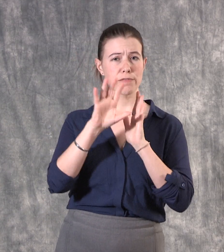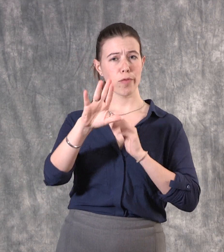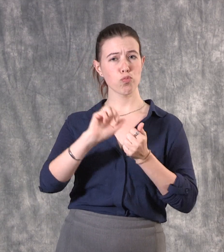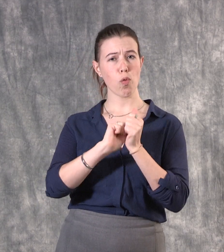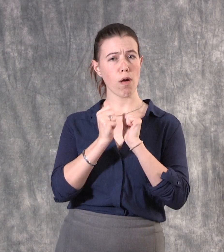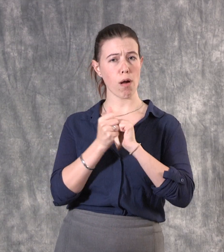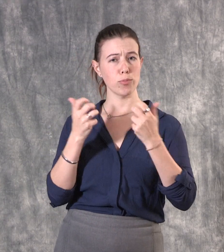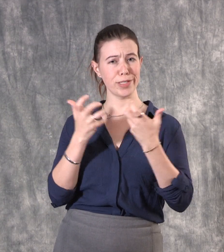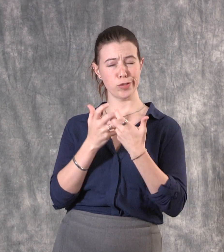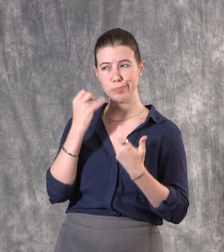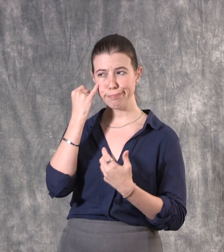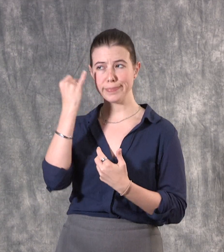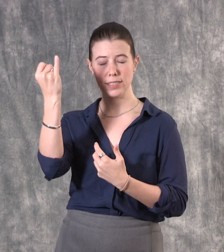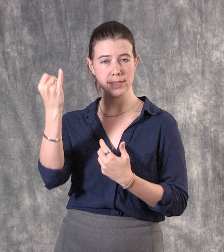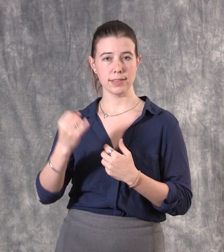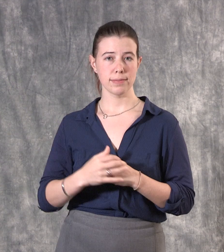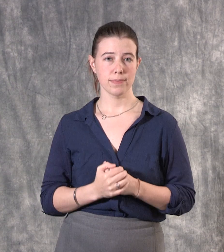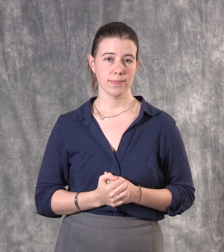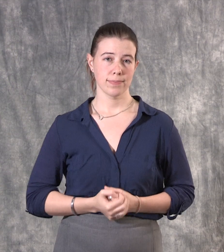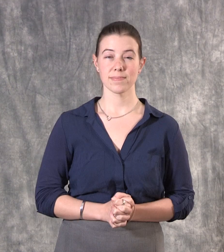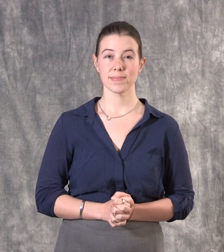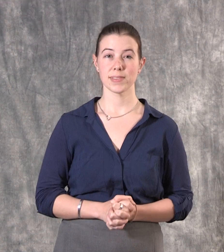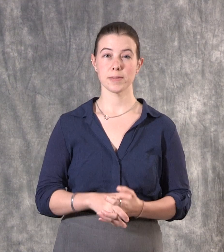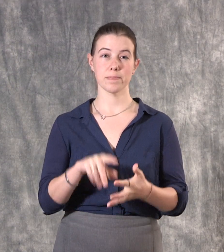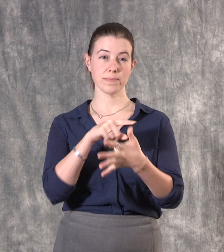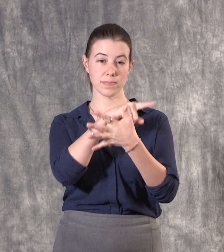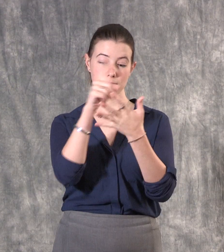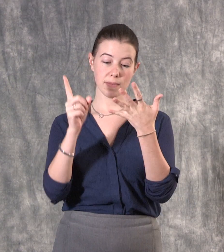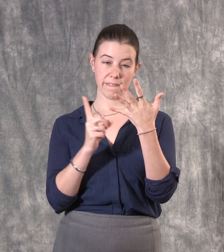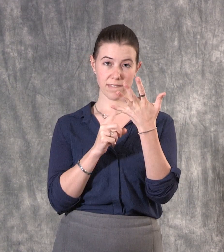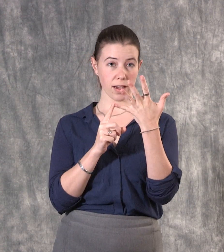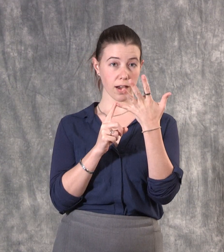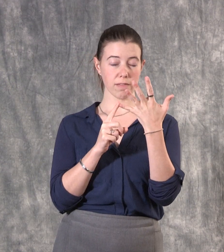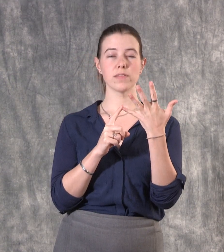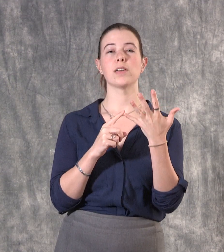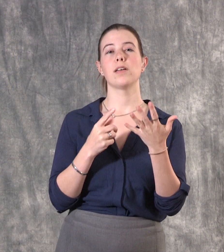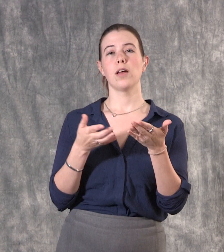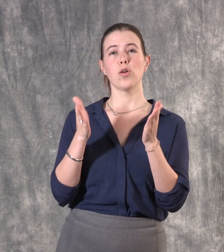identify your accommodations ideas. Number five,